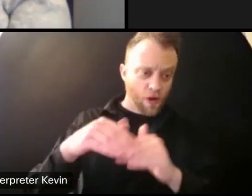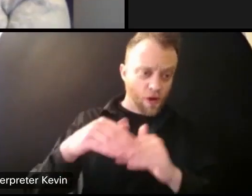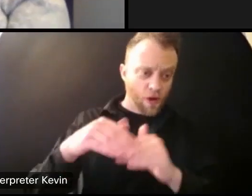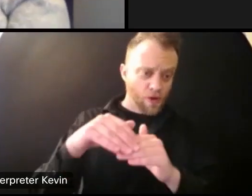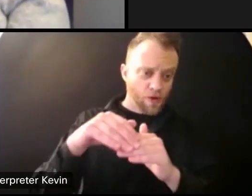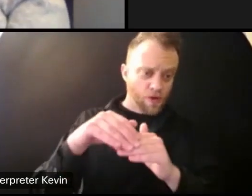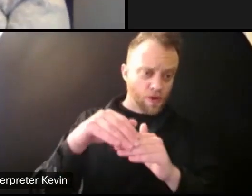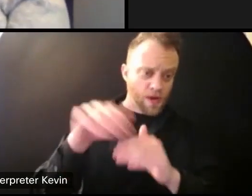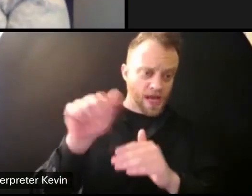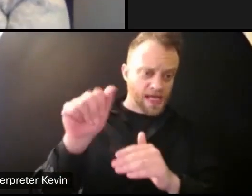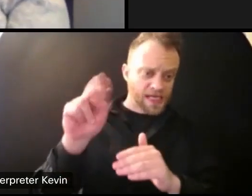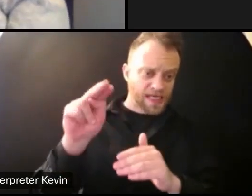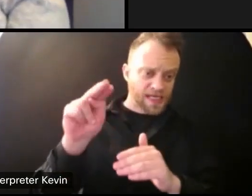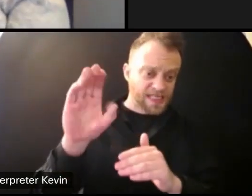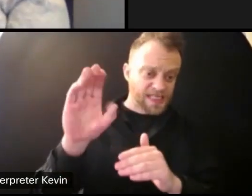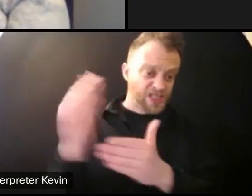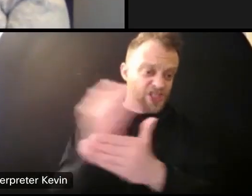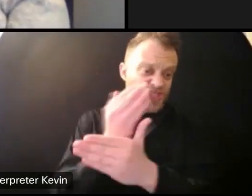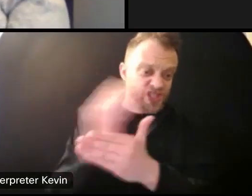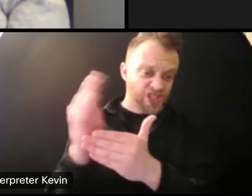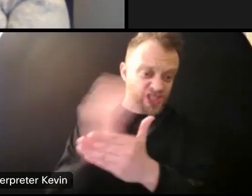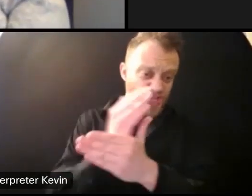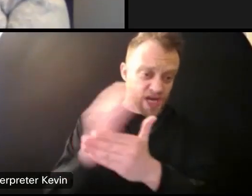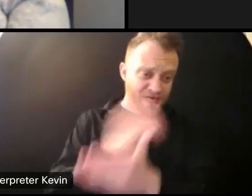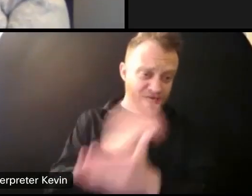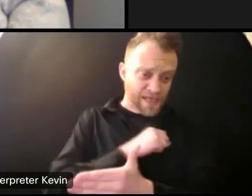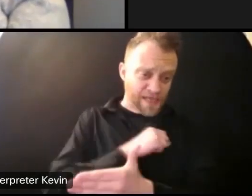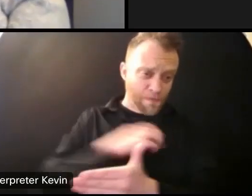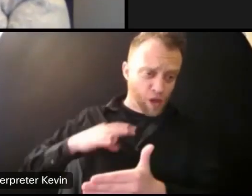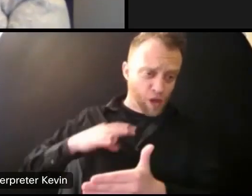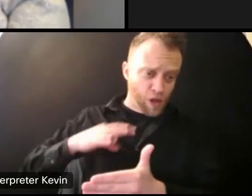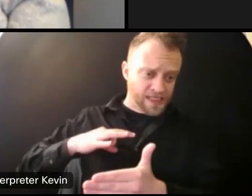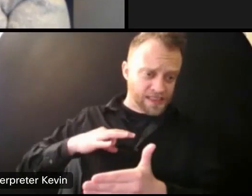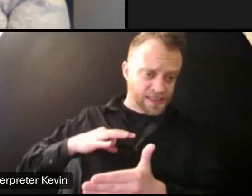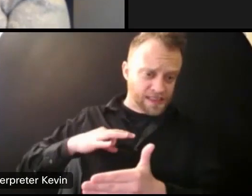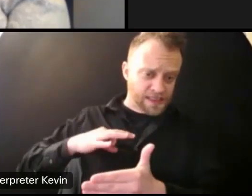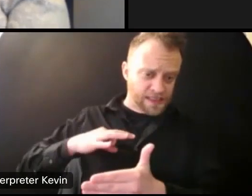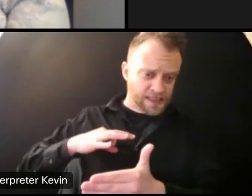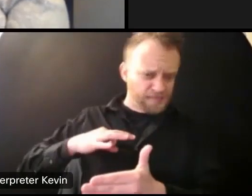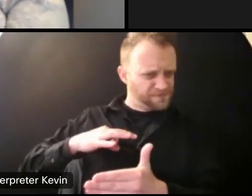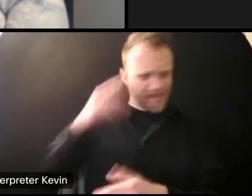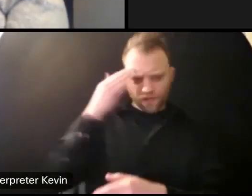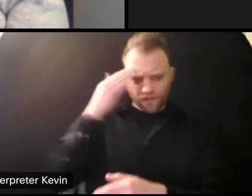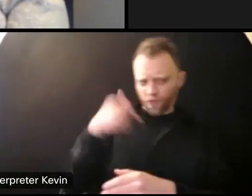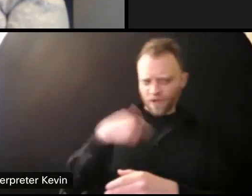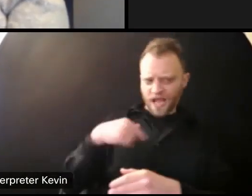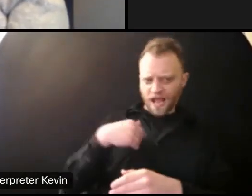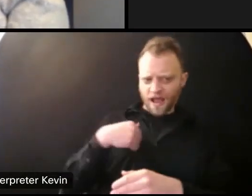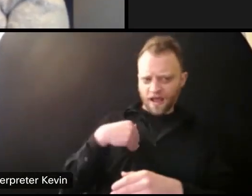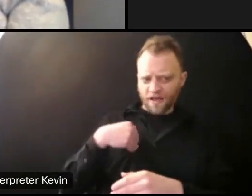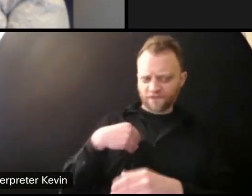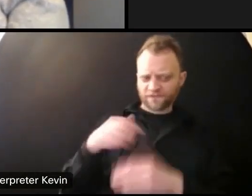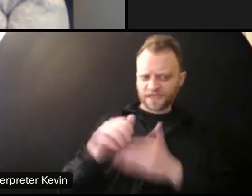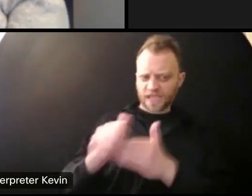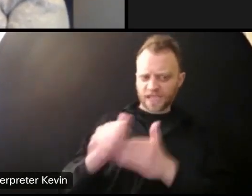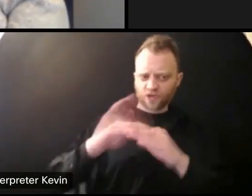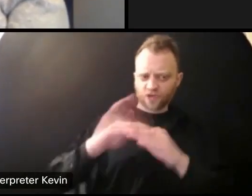(Boese) I'm not sure we have guidance on that, however it's not uncommon for Commissions to